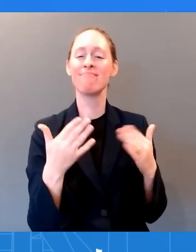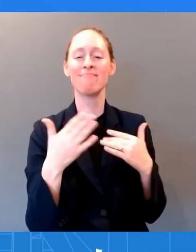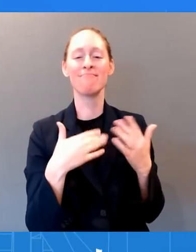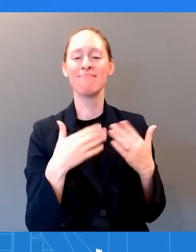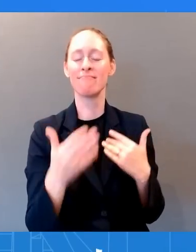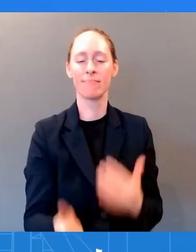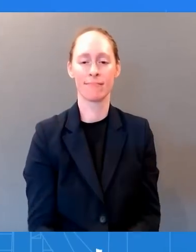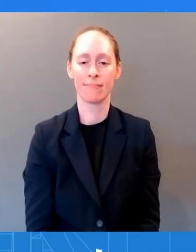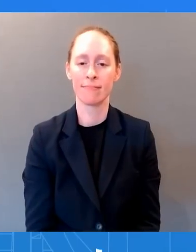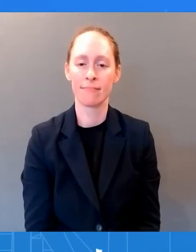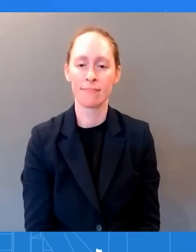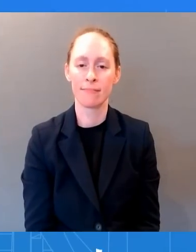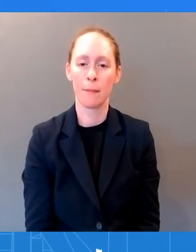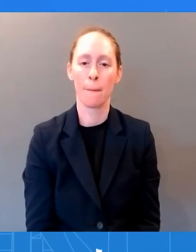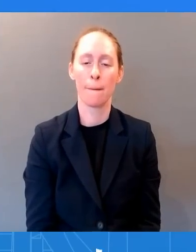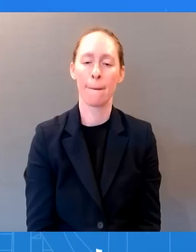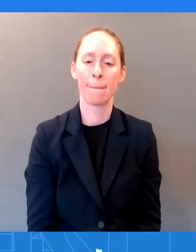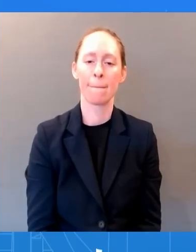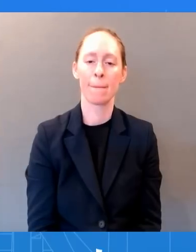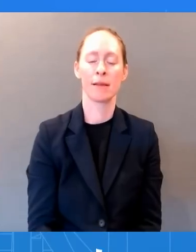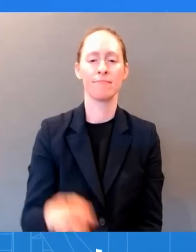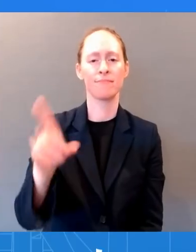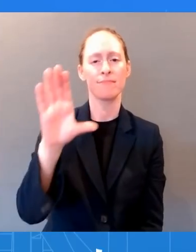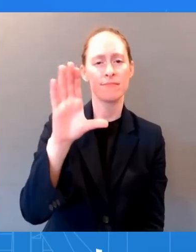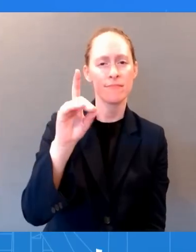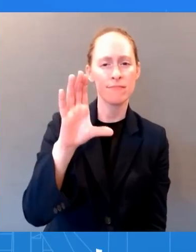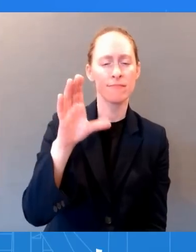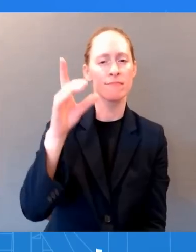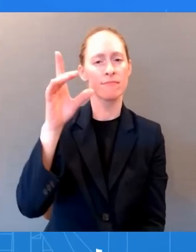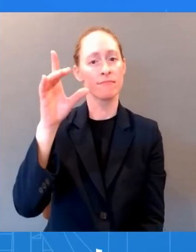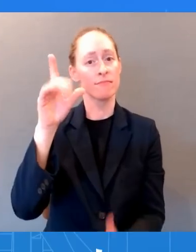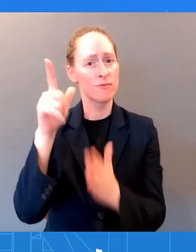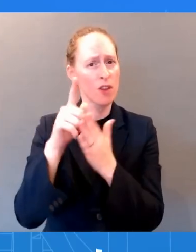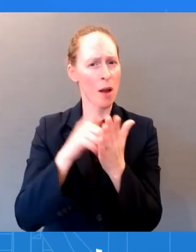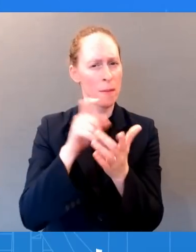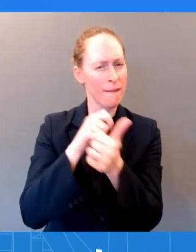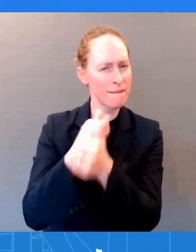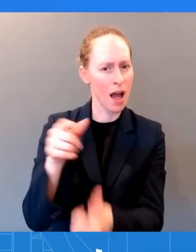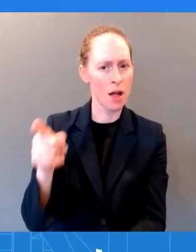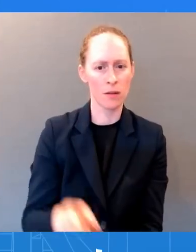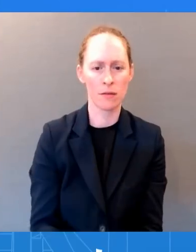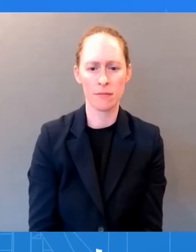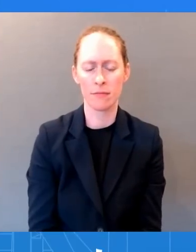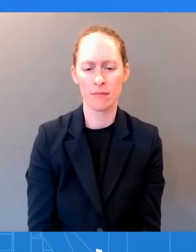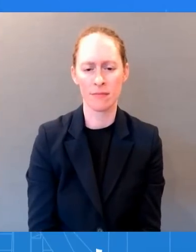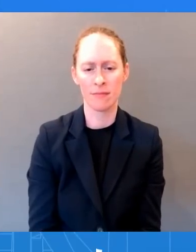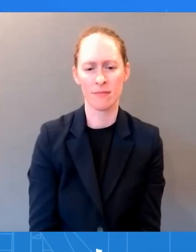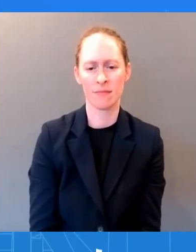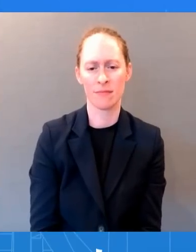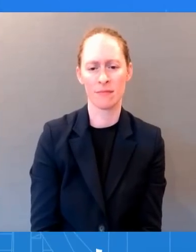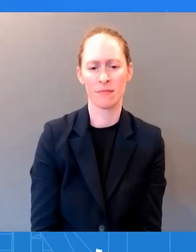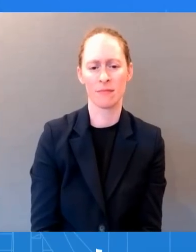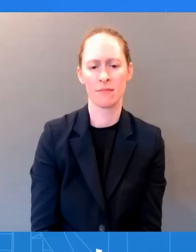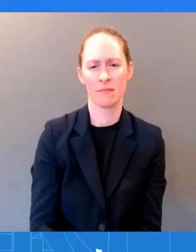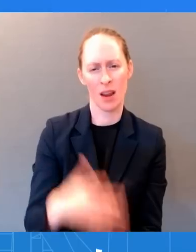Ms. Jean-Pierre: -- that he isn't -- he needs to follow. The Press: But why is there a CDC requirement for people that fly here, as opposed to people that cross the southern border? Ms. Jean-Pierre: Look, we have talked